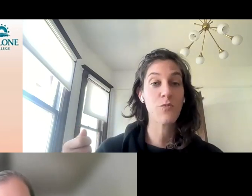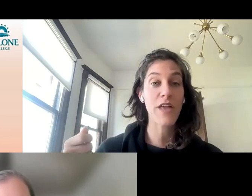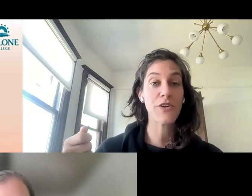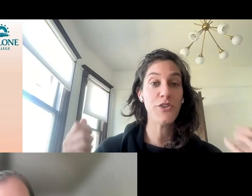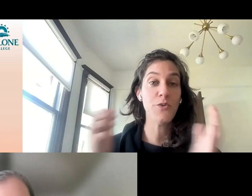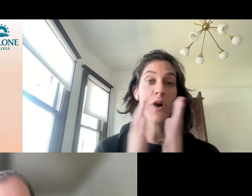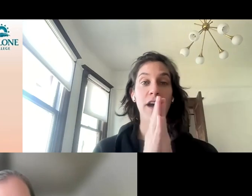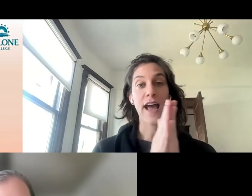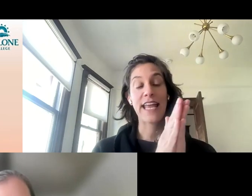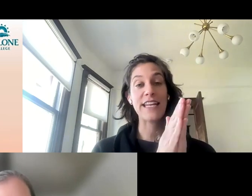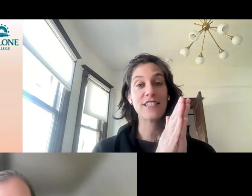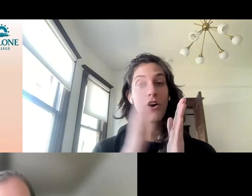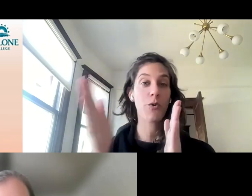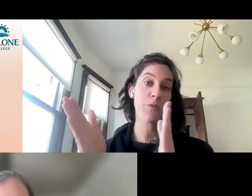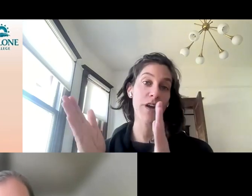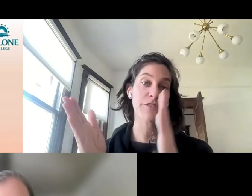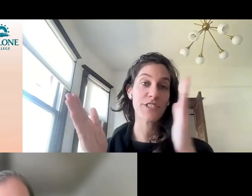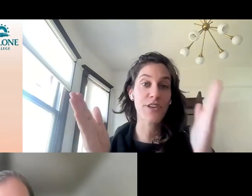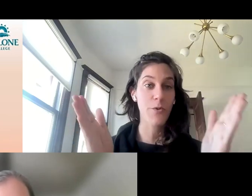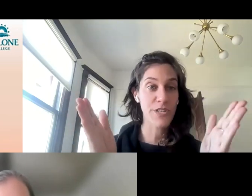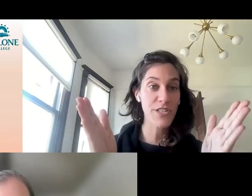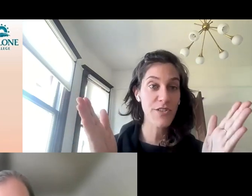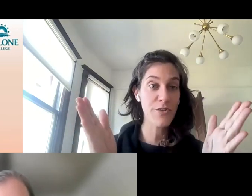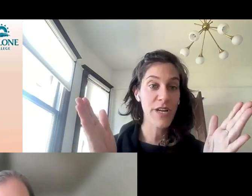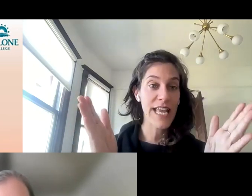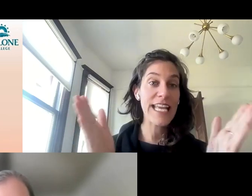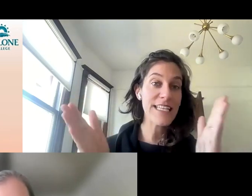because whether you get into cohort one versus cohort two